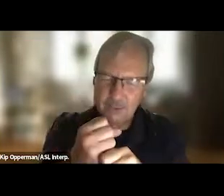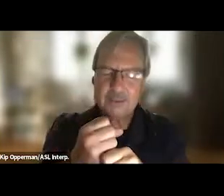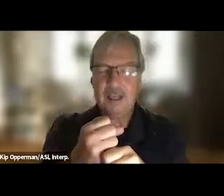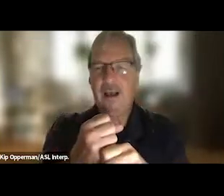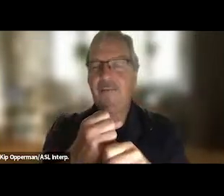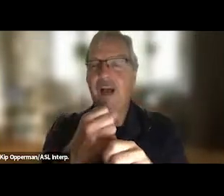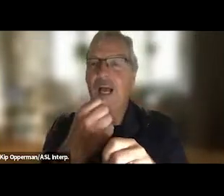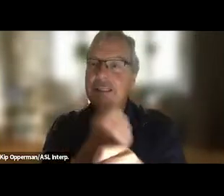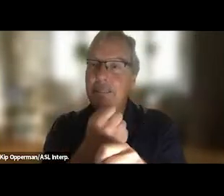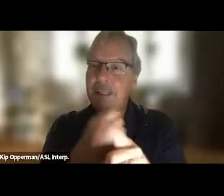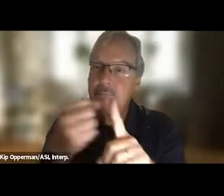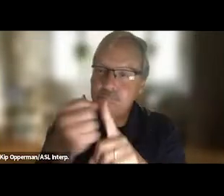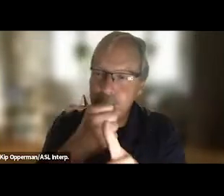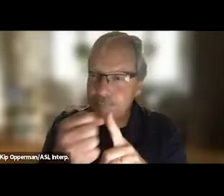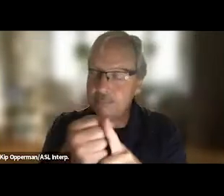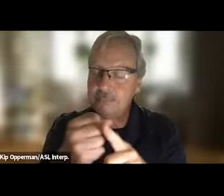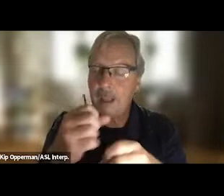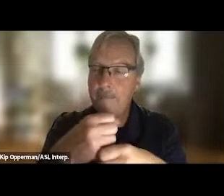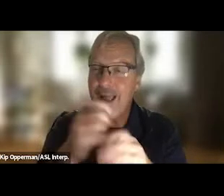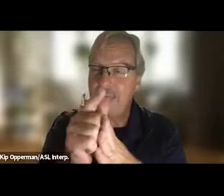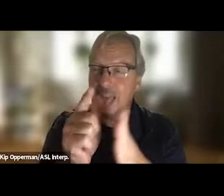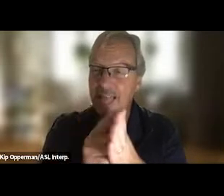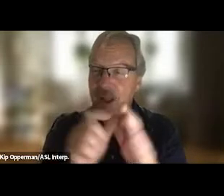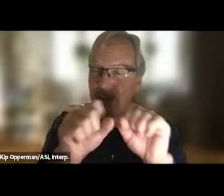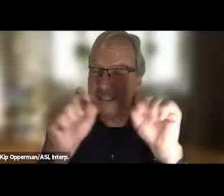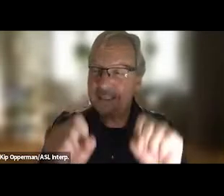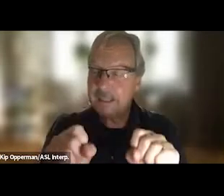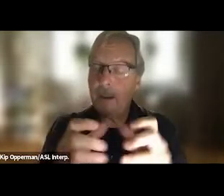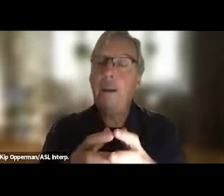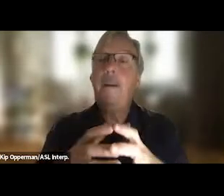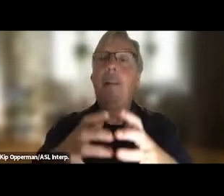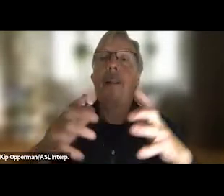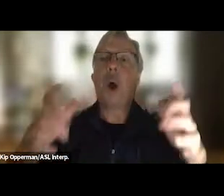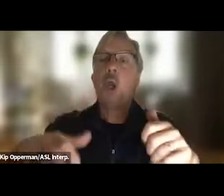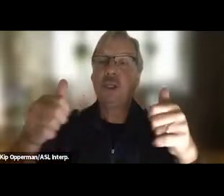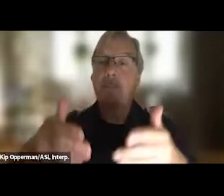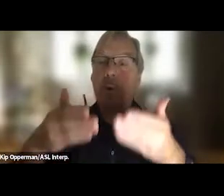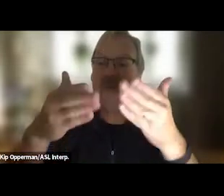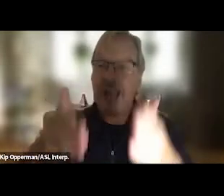have made our legal system really the largest provider of addiction care in the country, as well as mental healthcare.